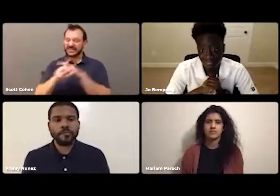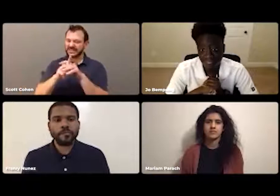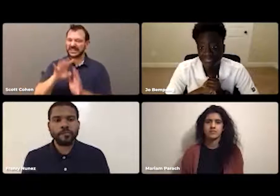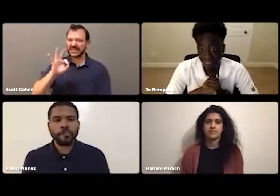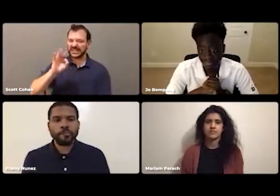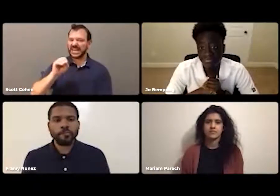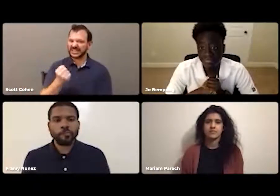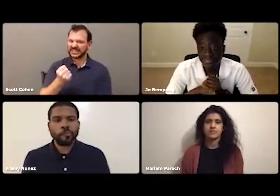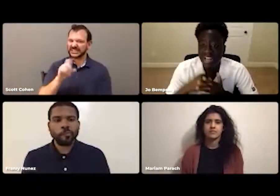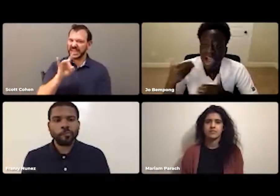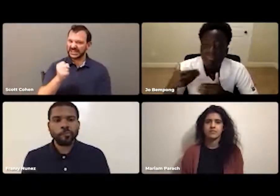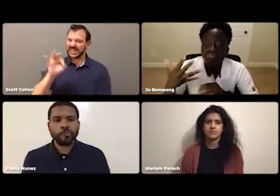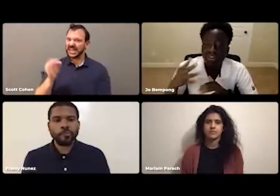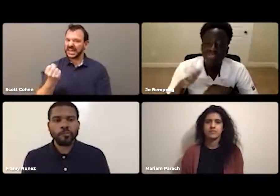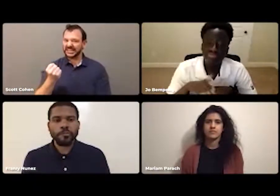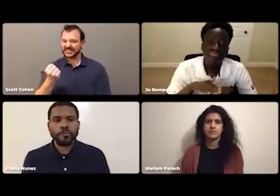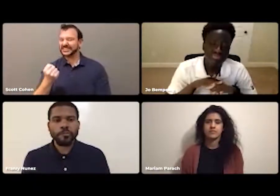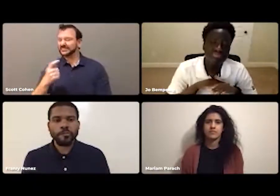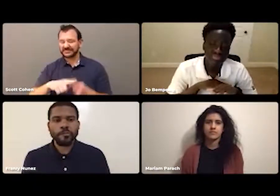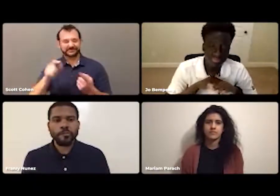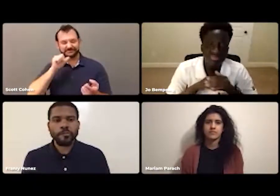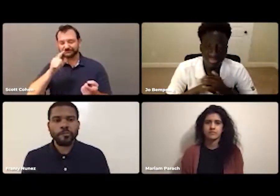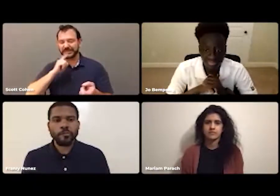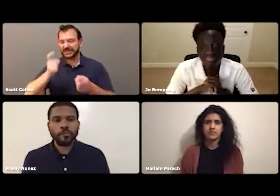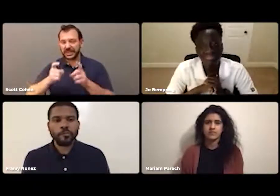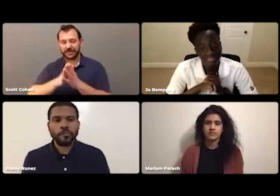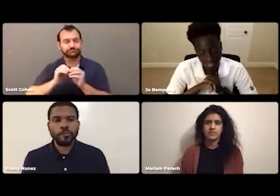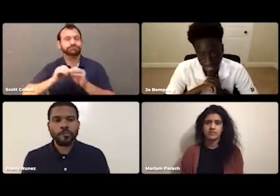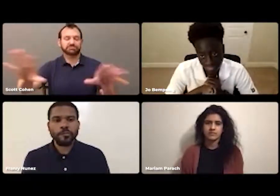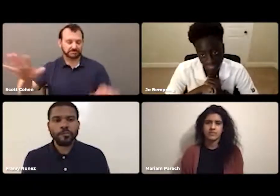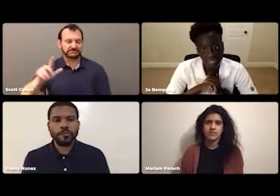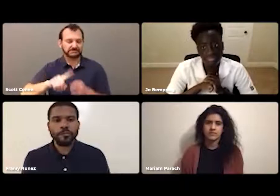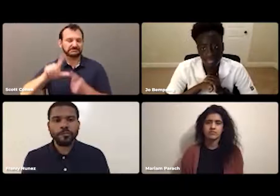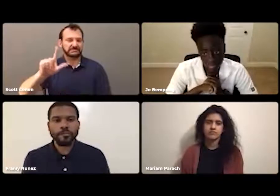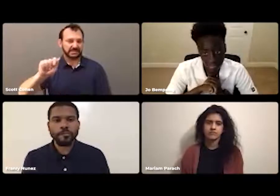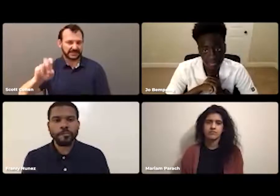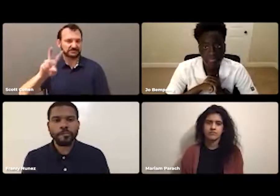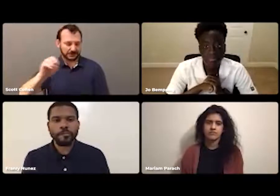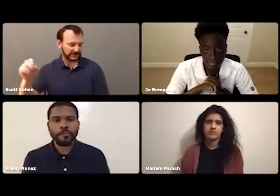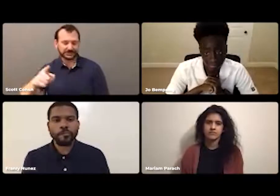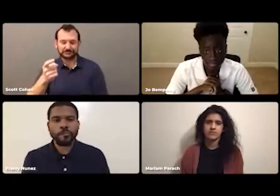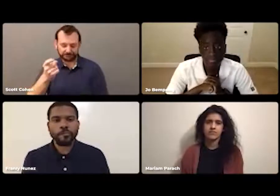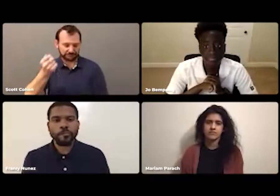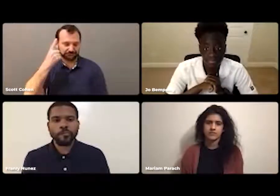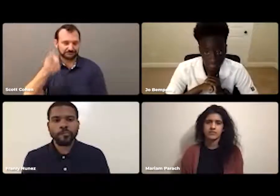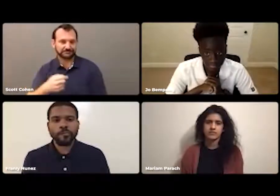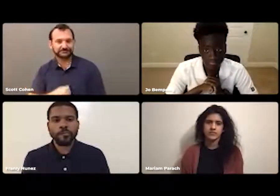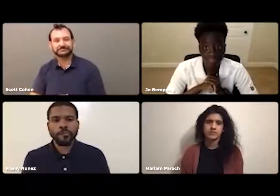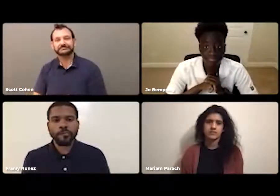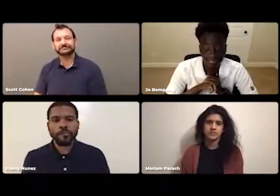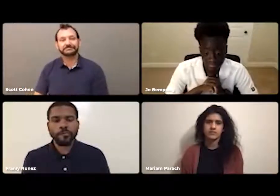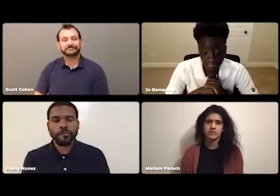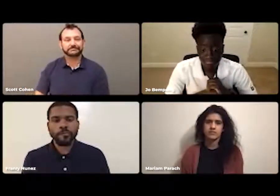I think the idea was there in the '90s, but it wasn't used much until the end of this